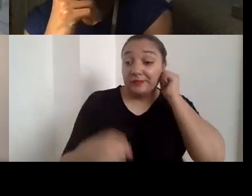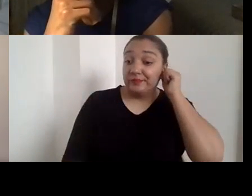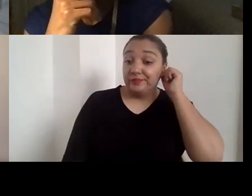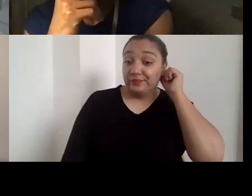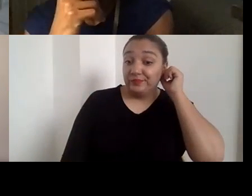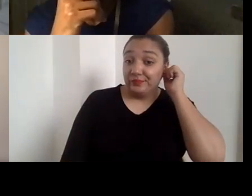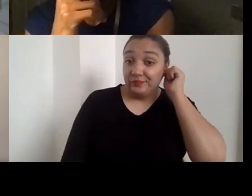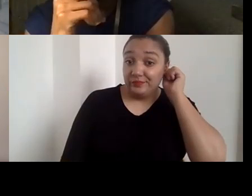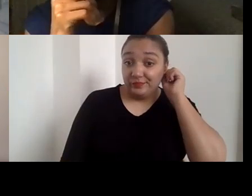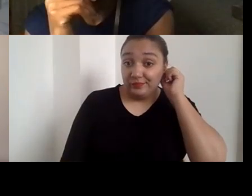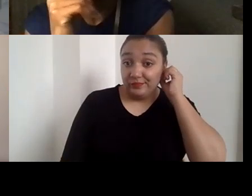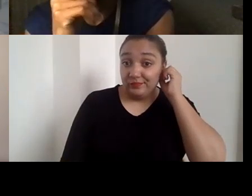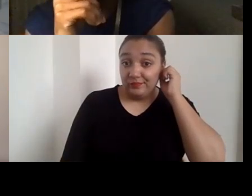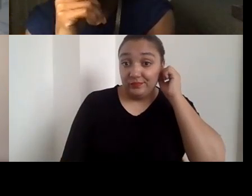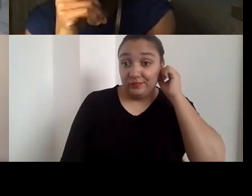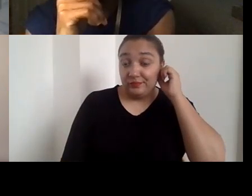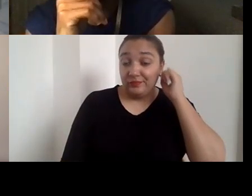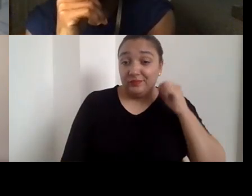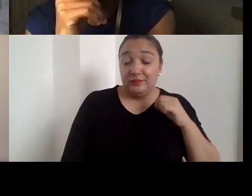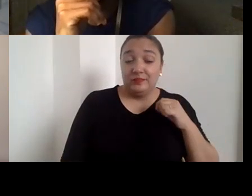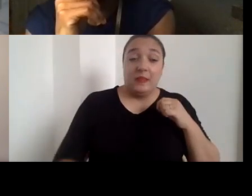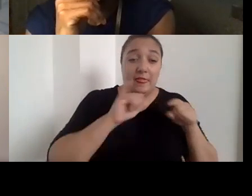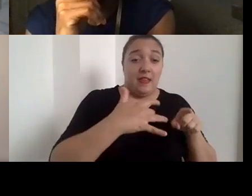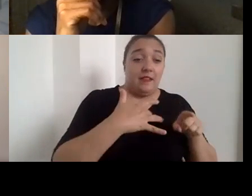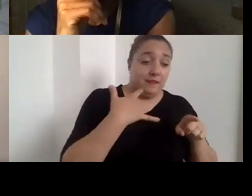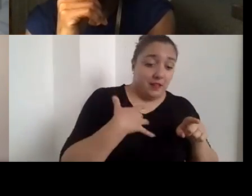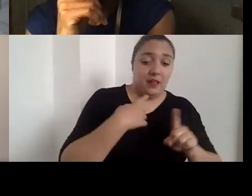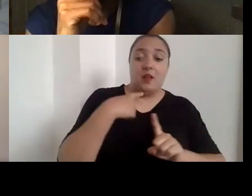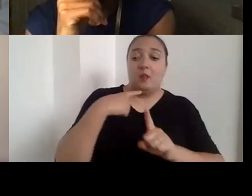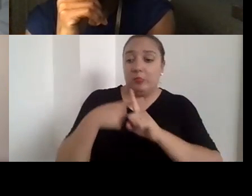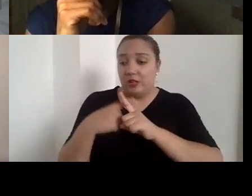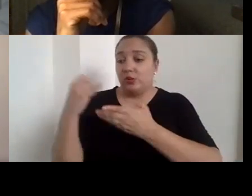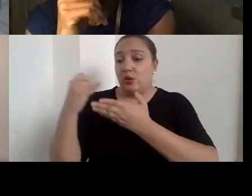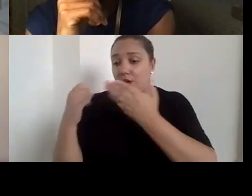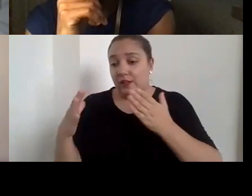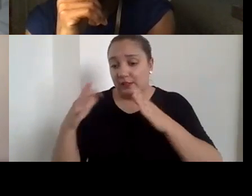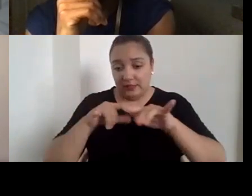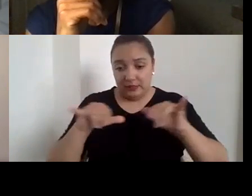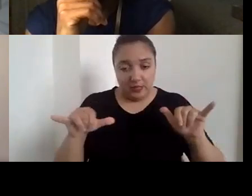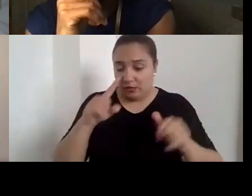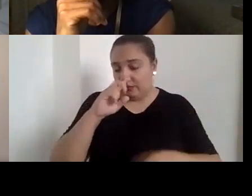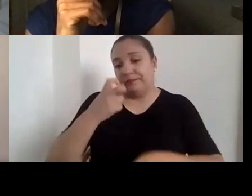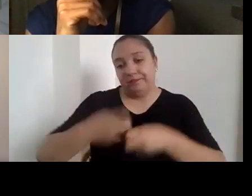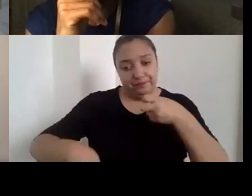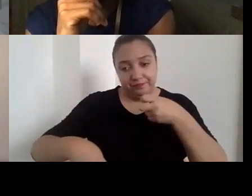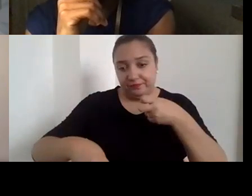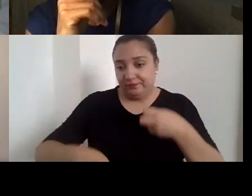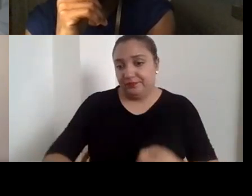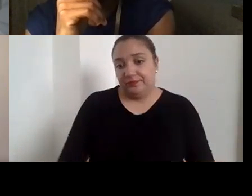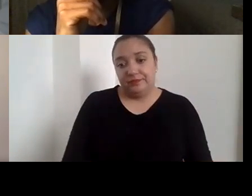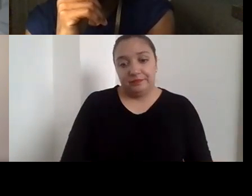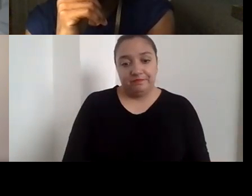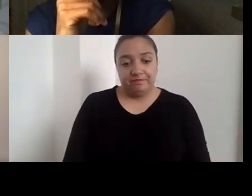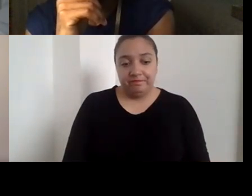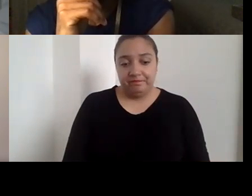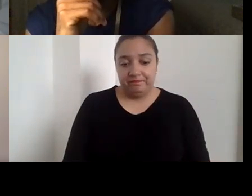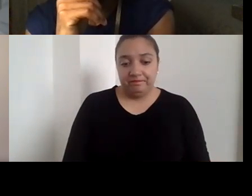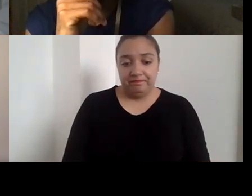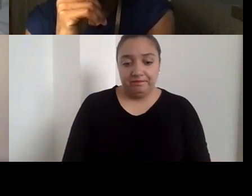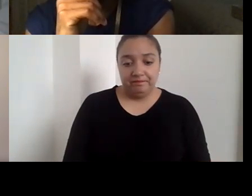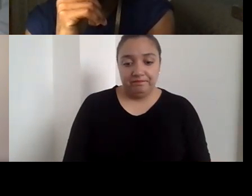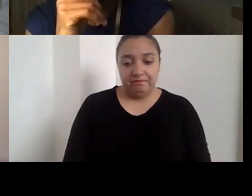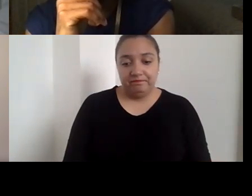straddling that as an artist is difficult so many of you are